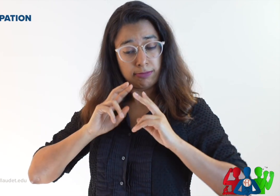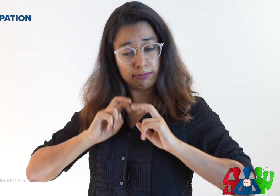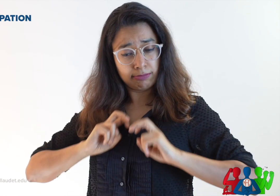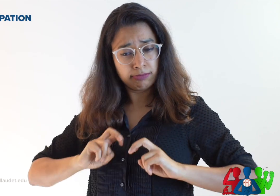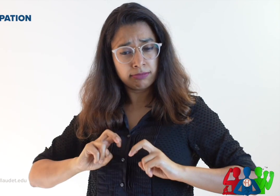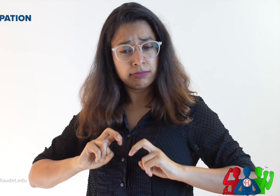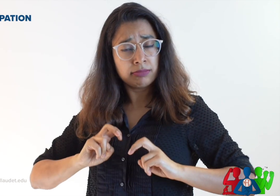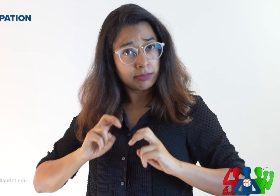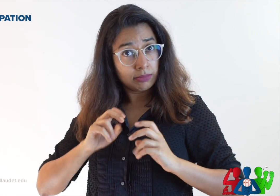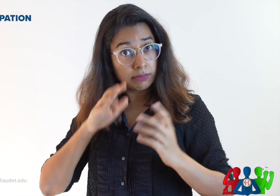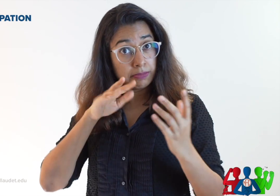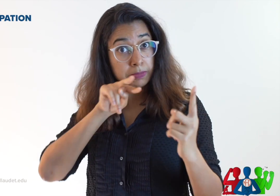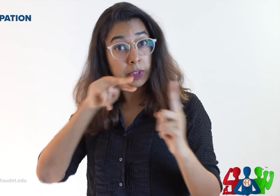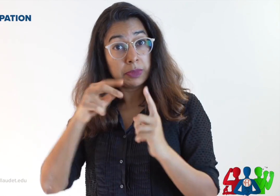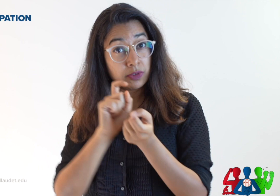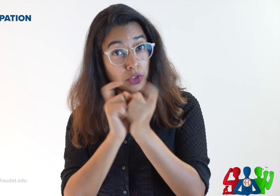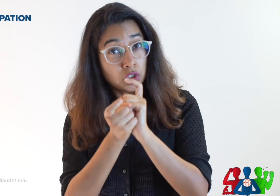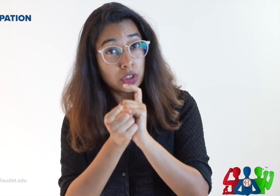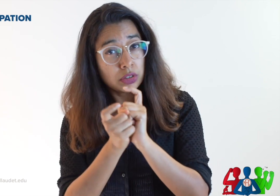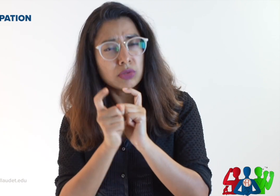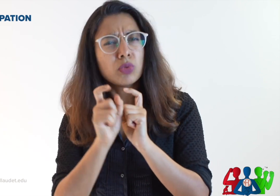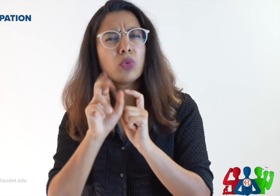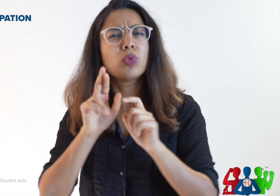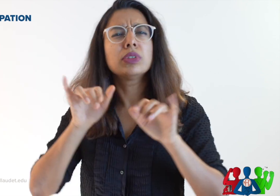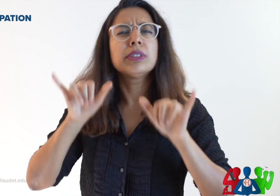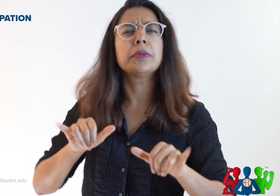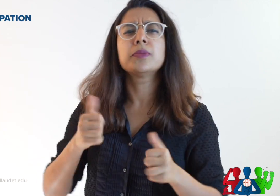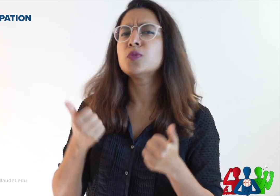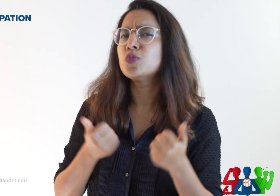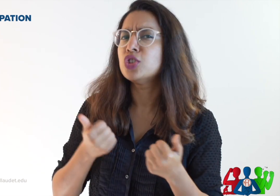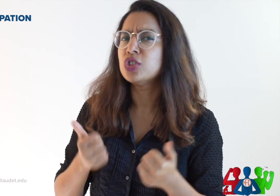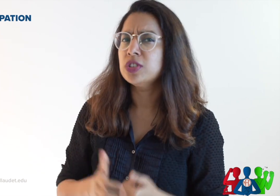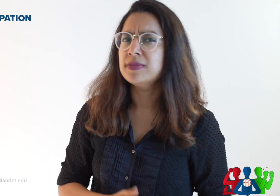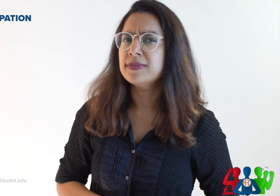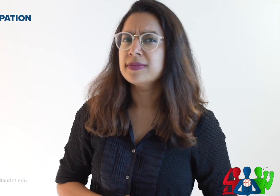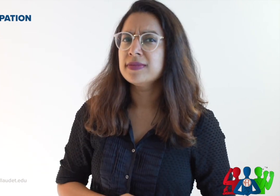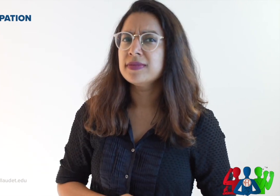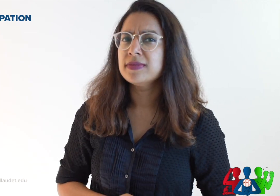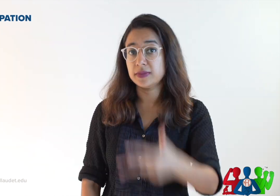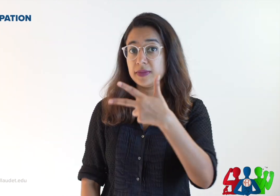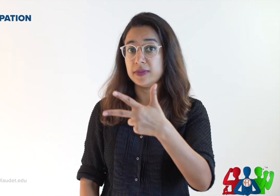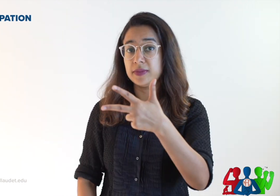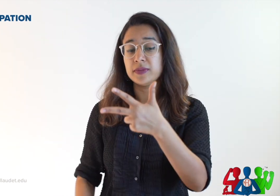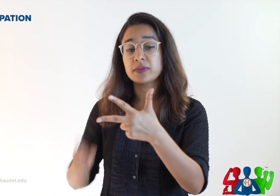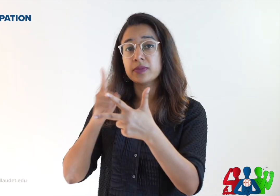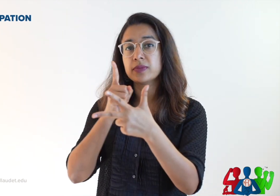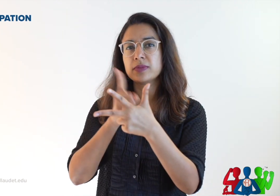have an opportunity to assess whether their perspectives have changed or stayed the same throughout the reading assignment.